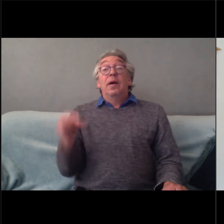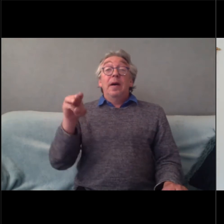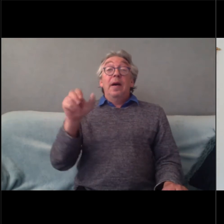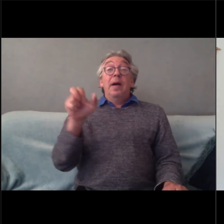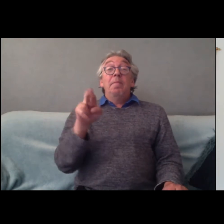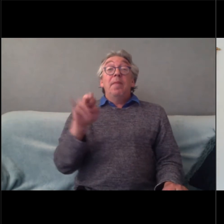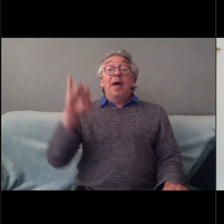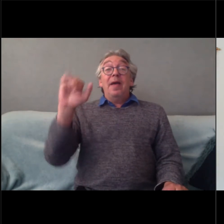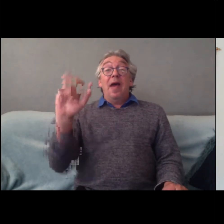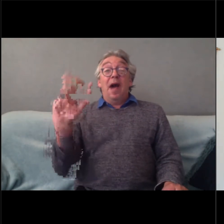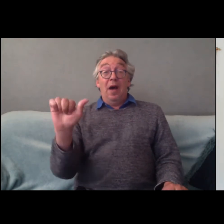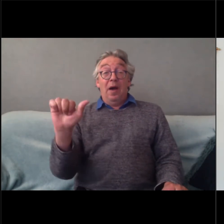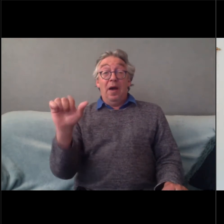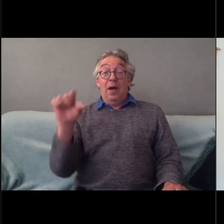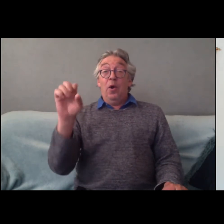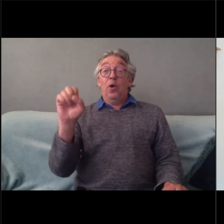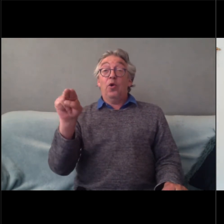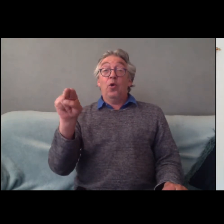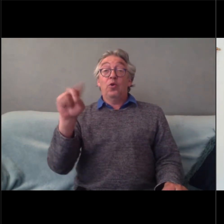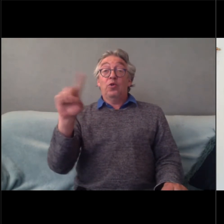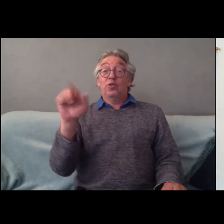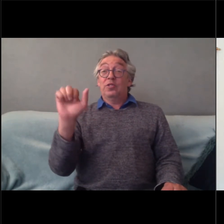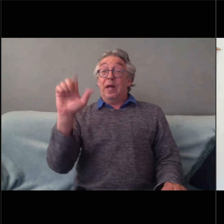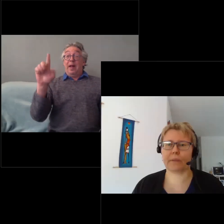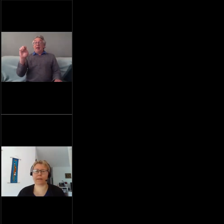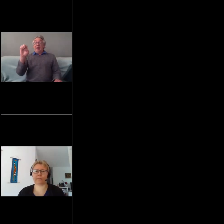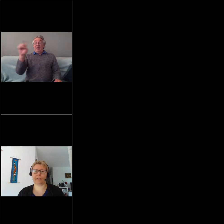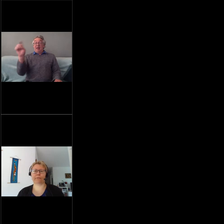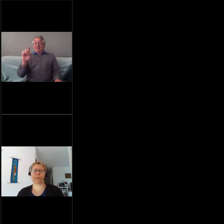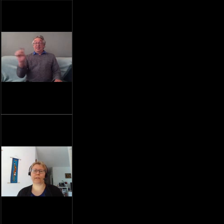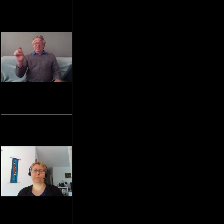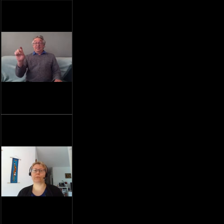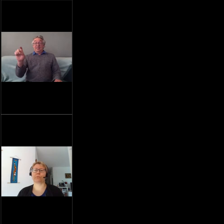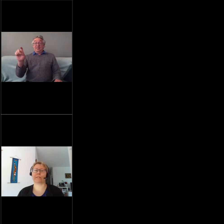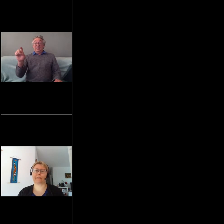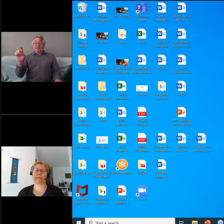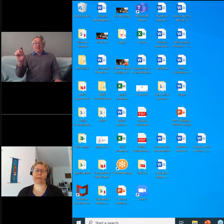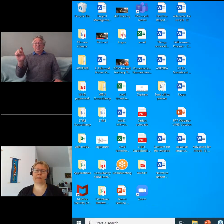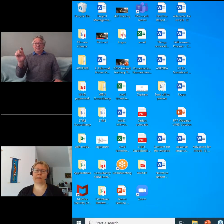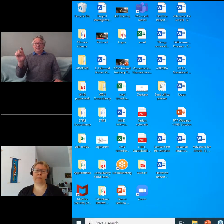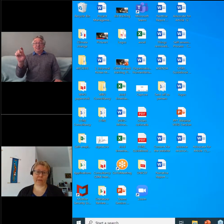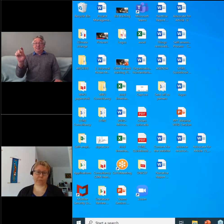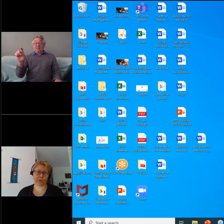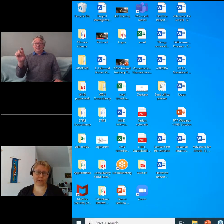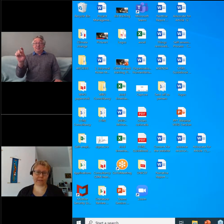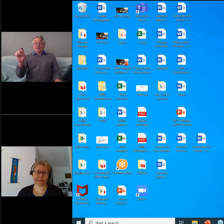They are from CBM Ireland and for them to present the VIVID project.